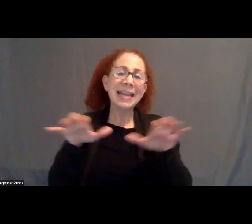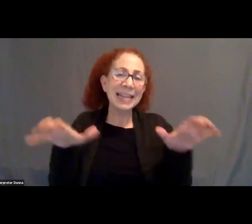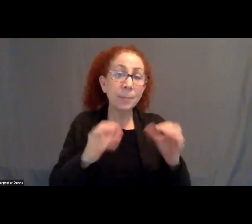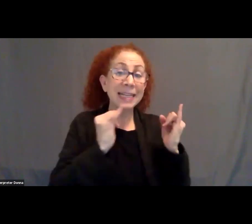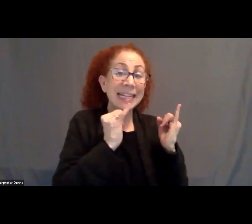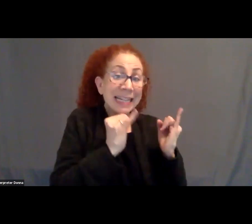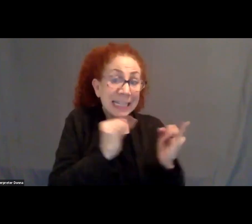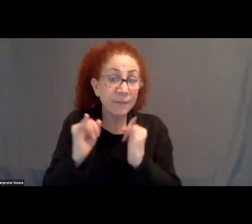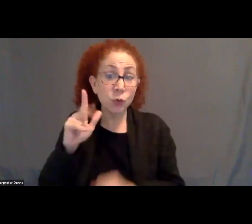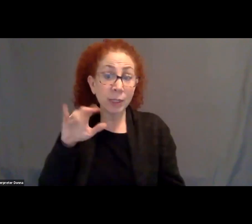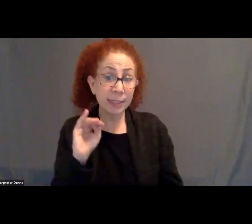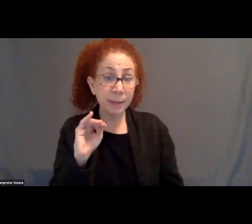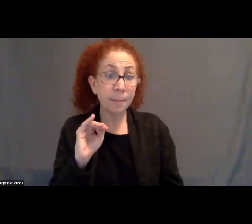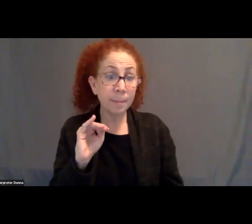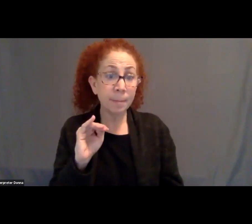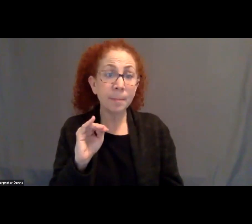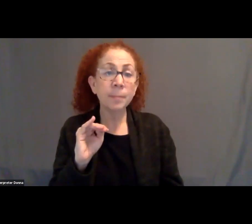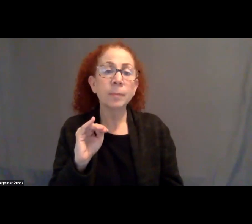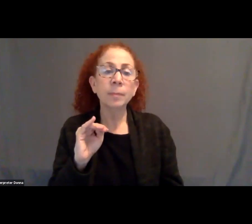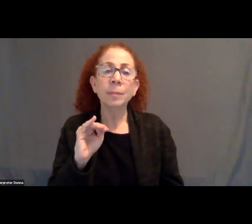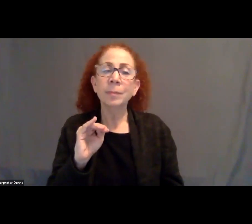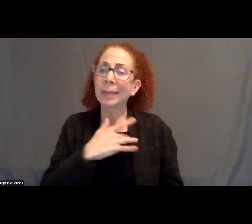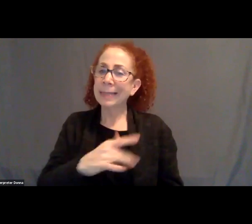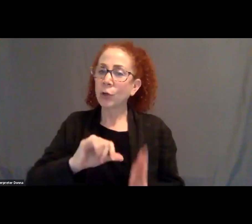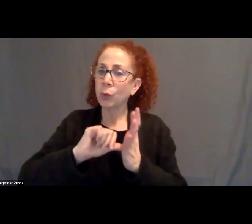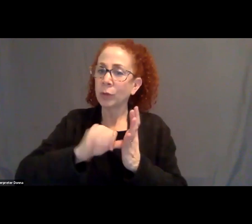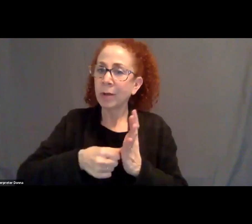stood in tension with its emphasis on extraction